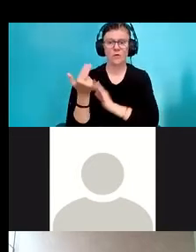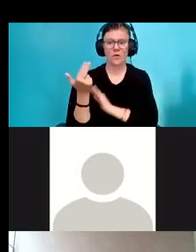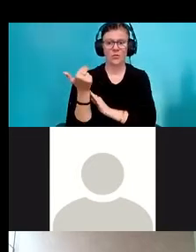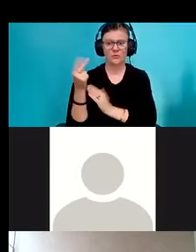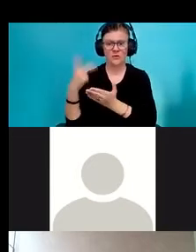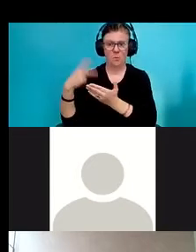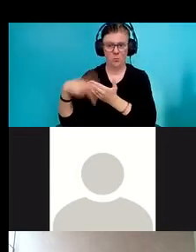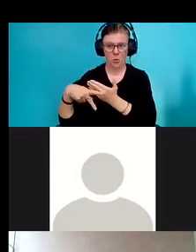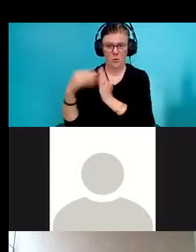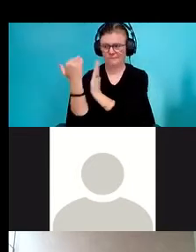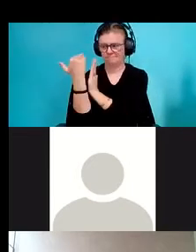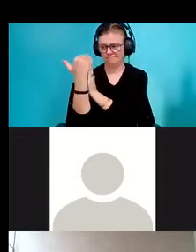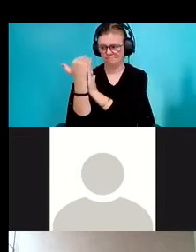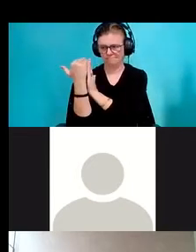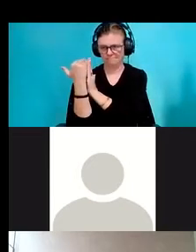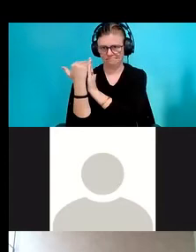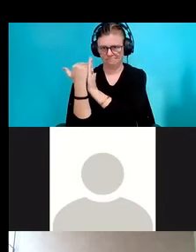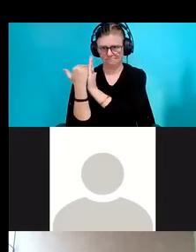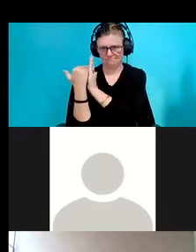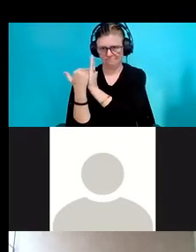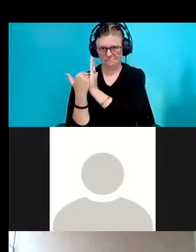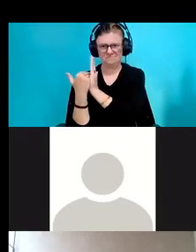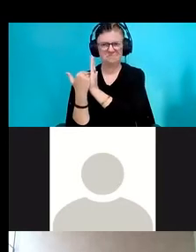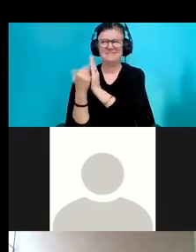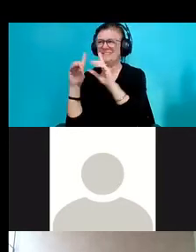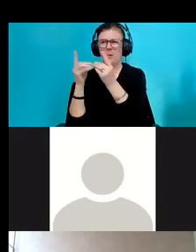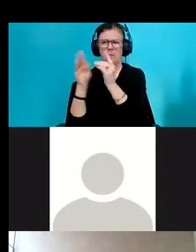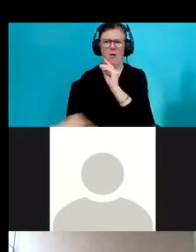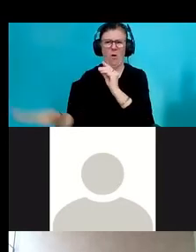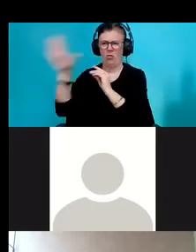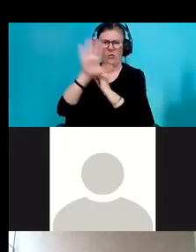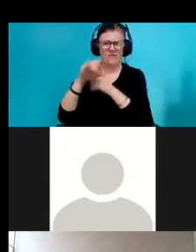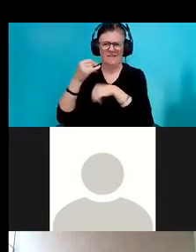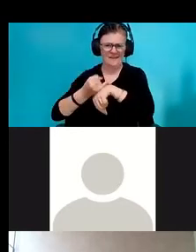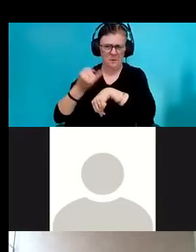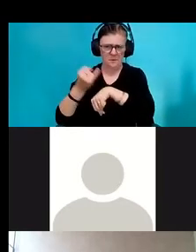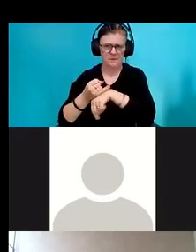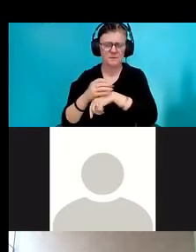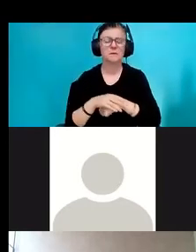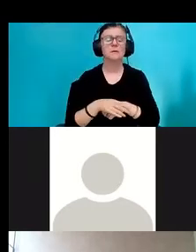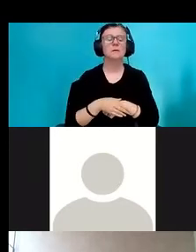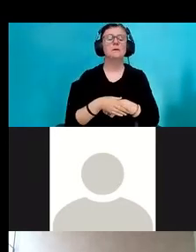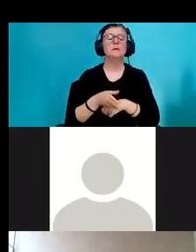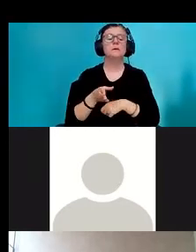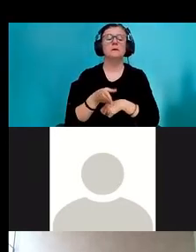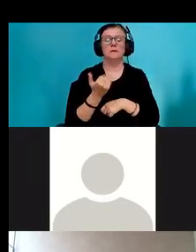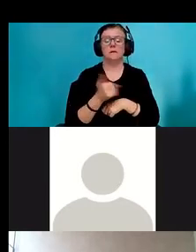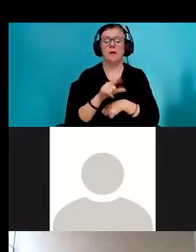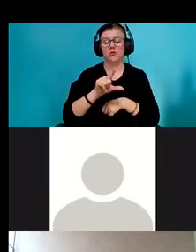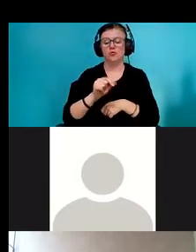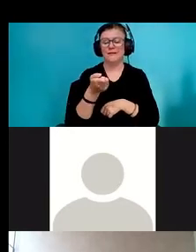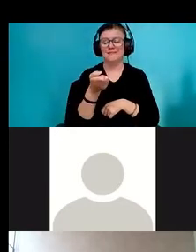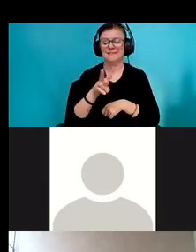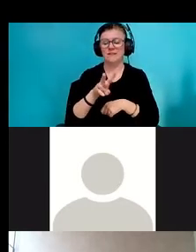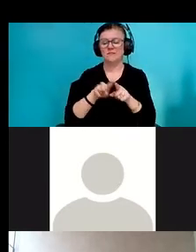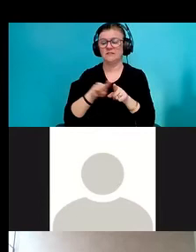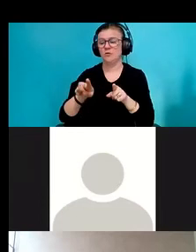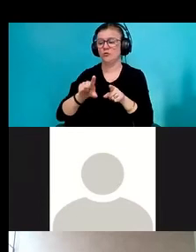listed between various departments on campus. During the 2017-2018 school year, there